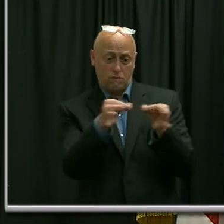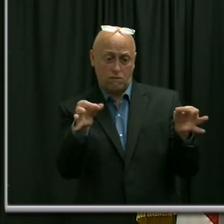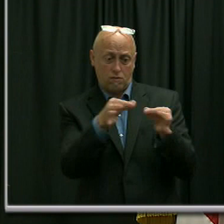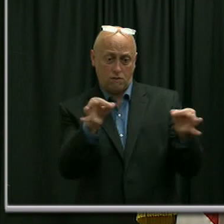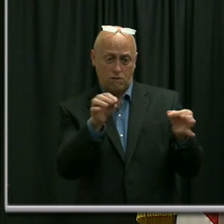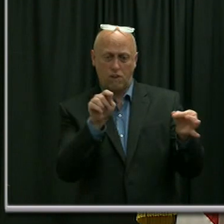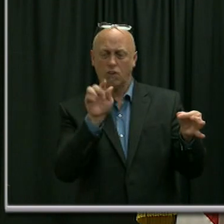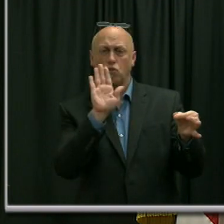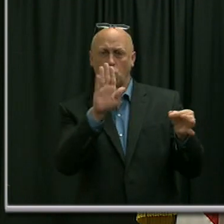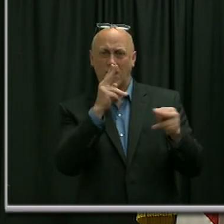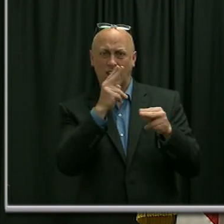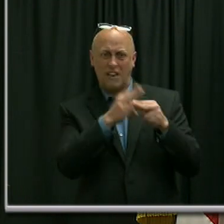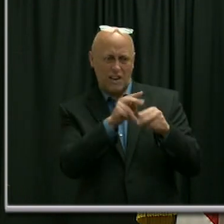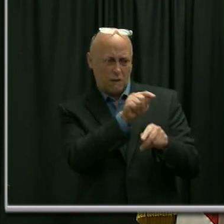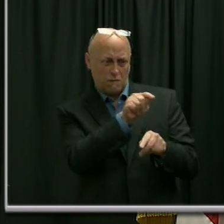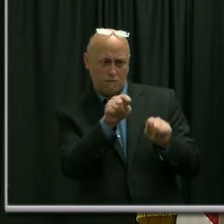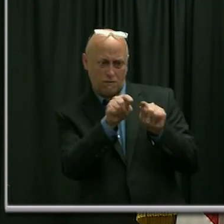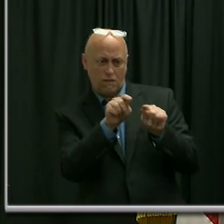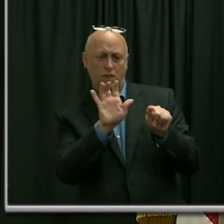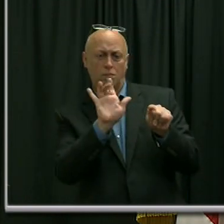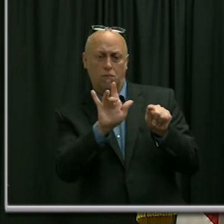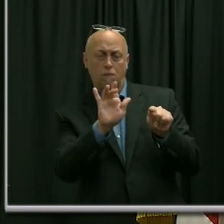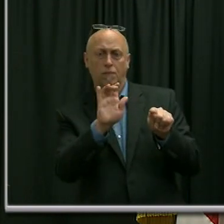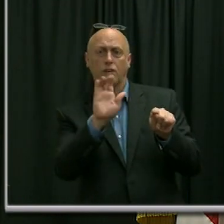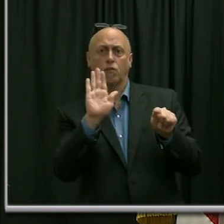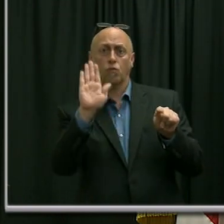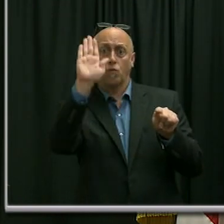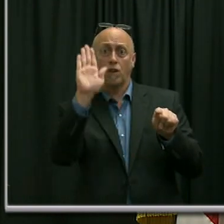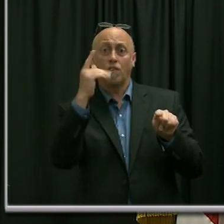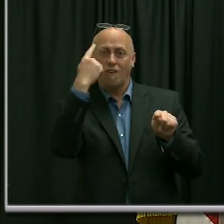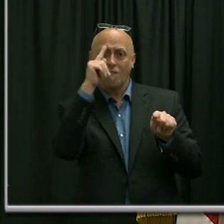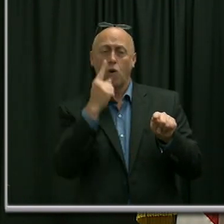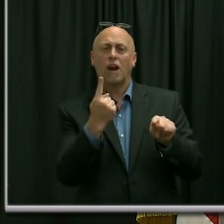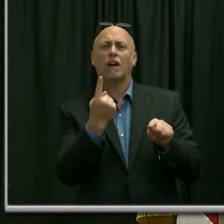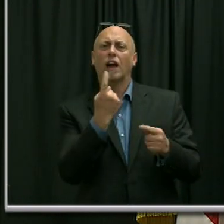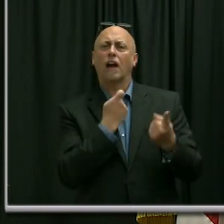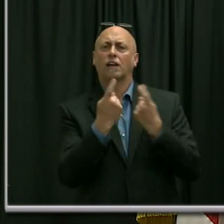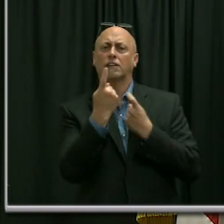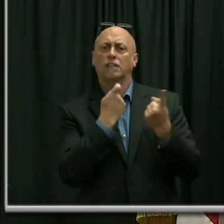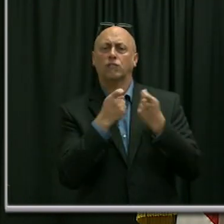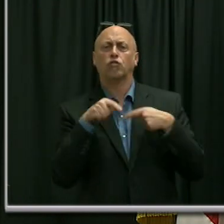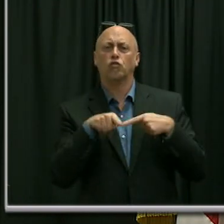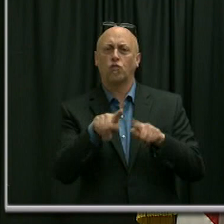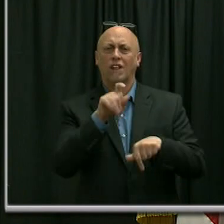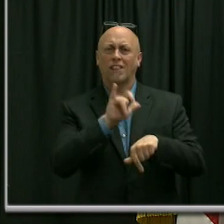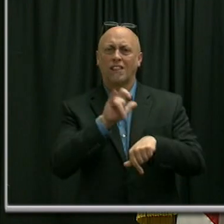BUTTON NEXT TO YOUR NAME AT ANY TIME. DURING THE BROADCAST TO